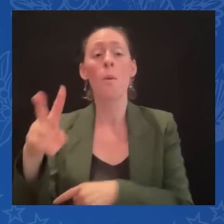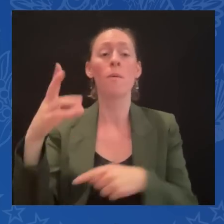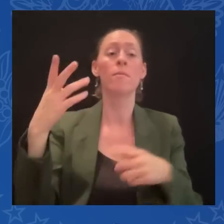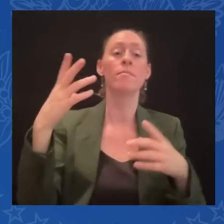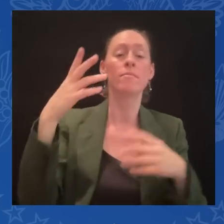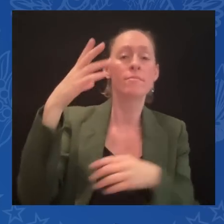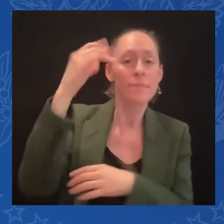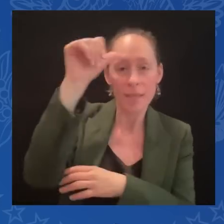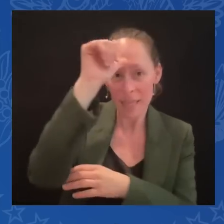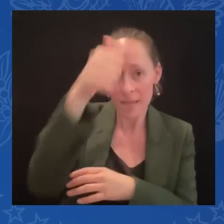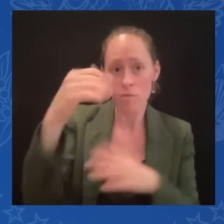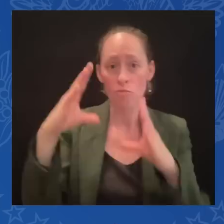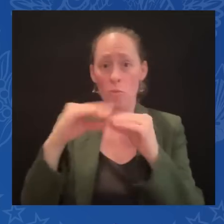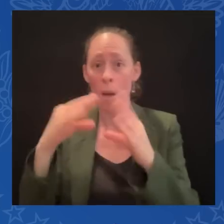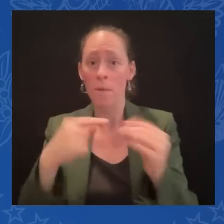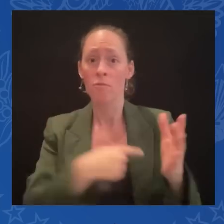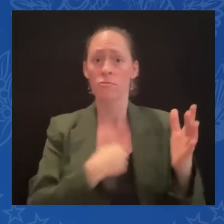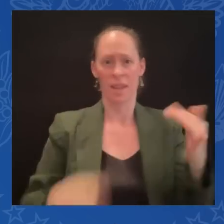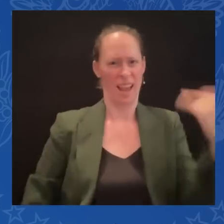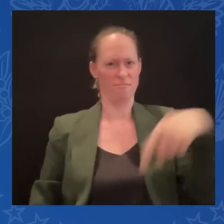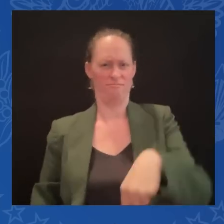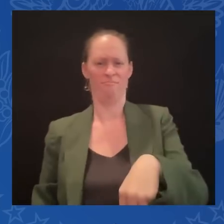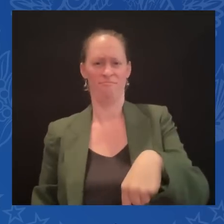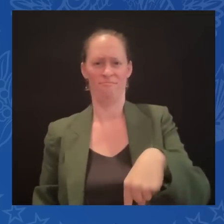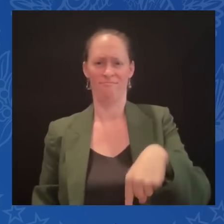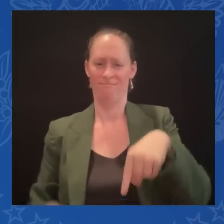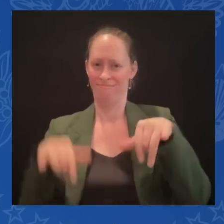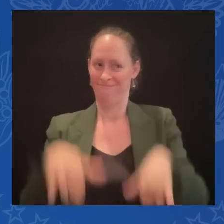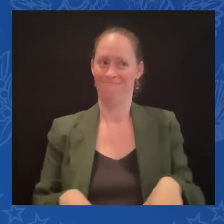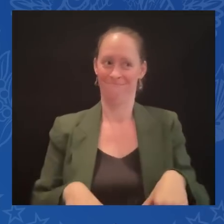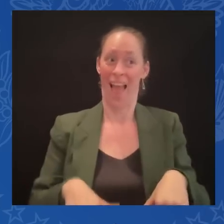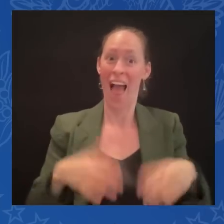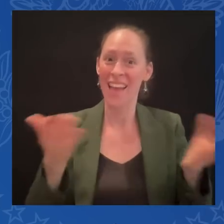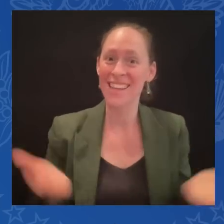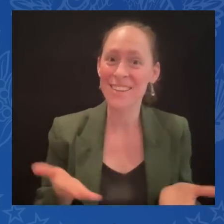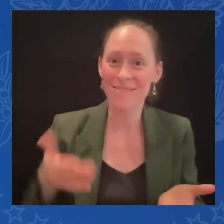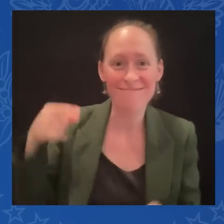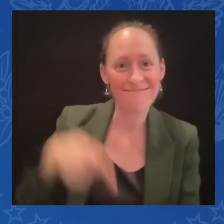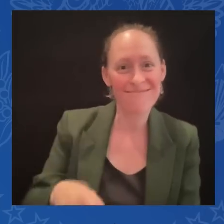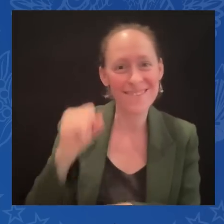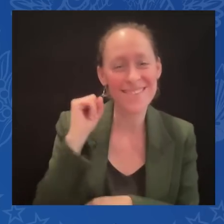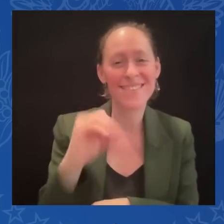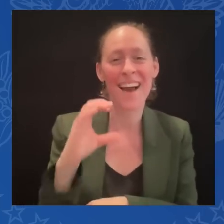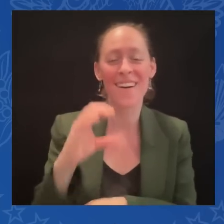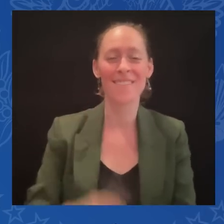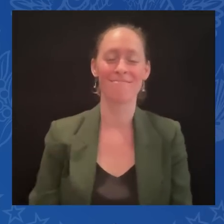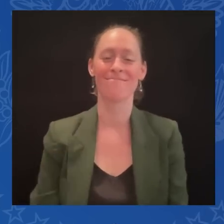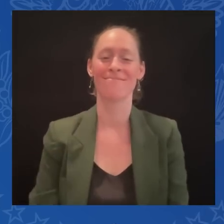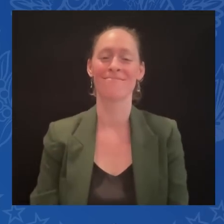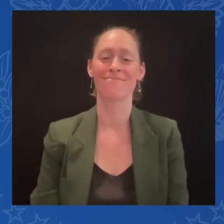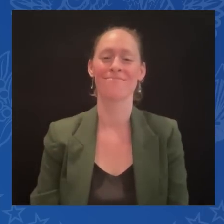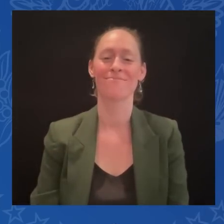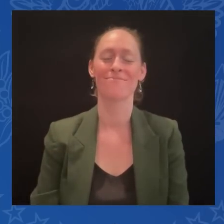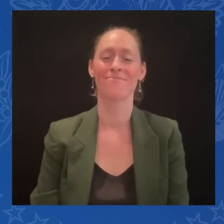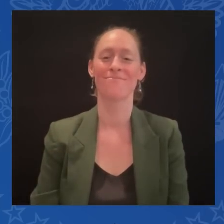And today, they're shipping their first microinverters made in America. Made in America.